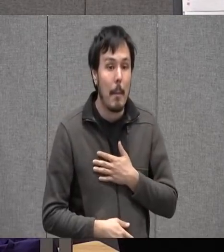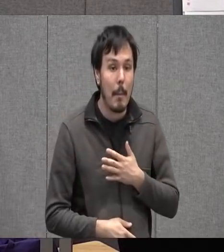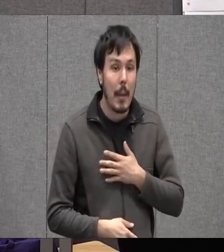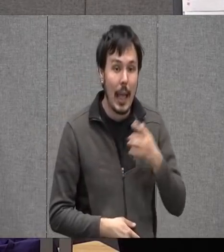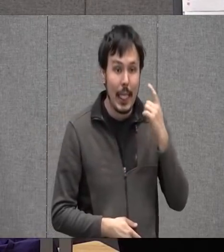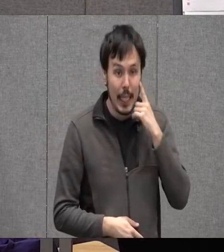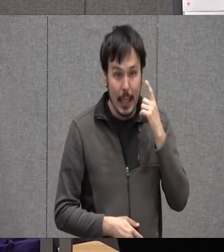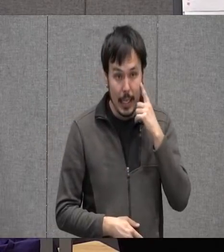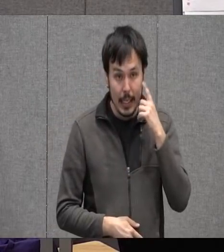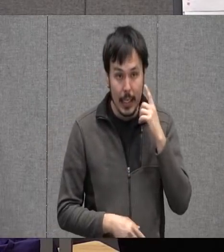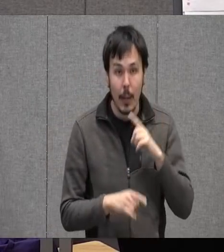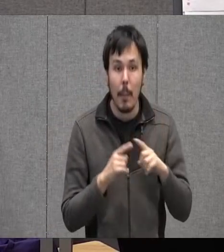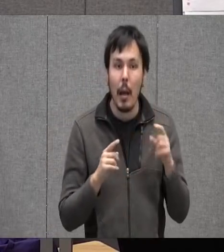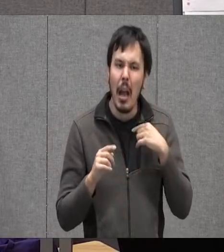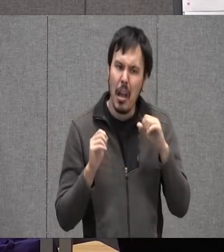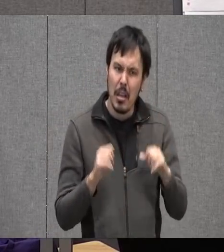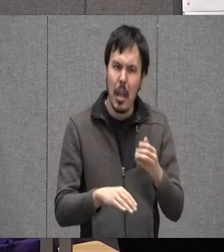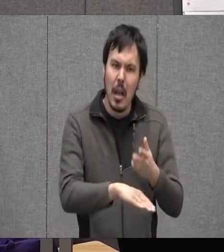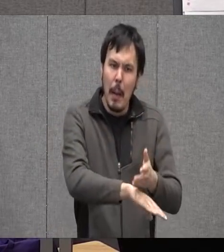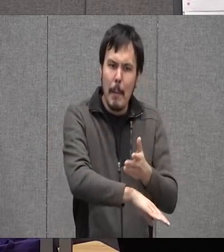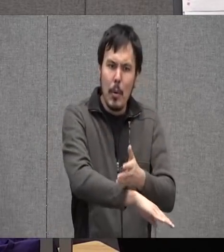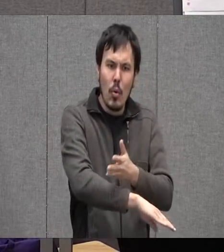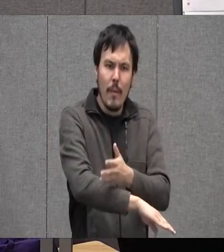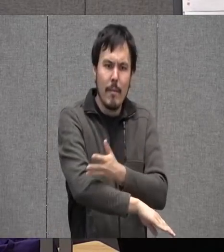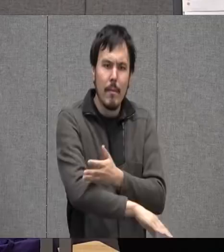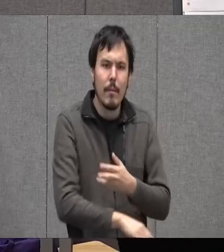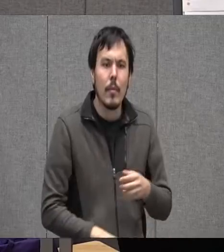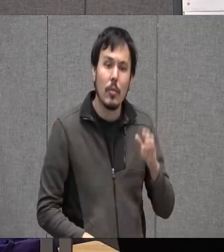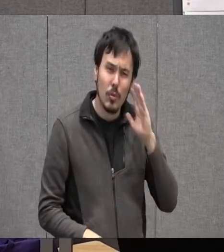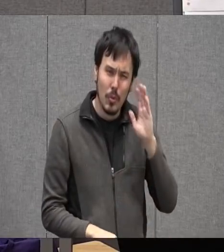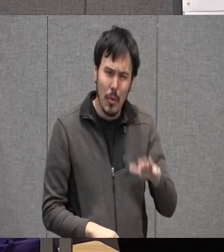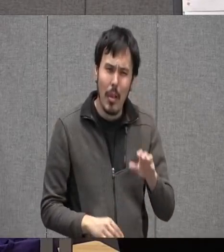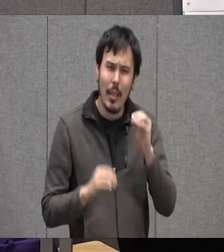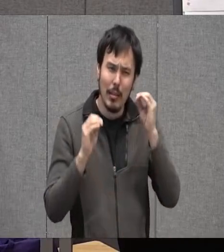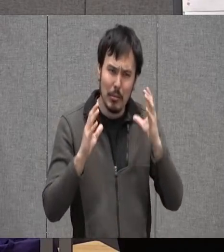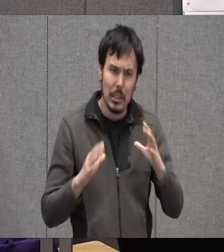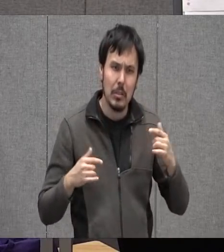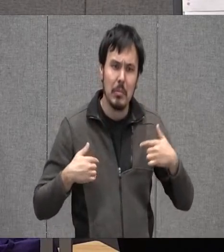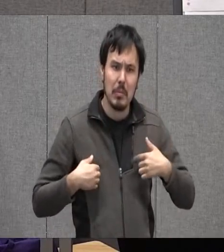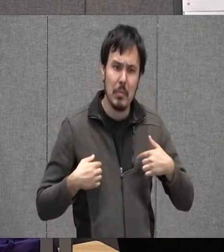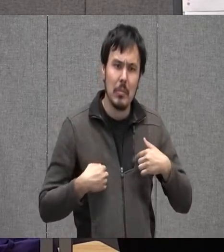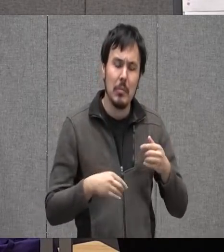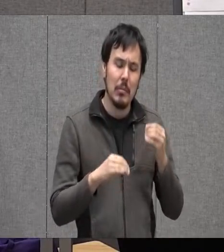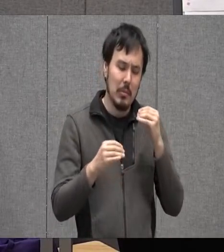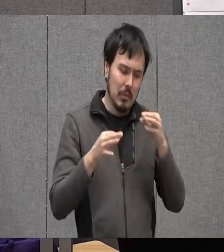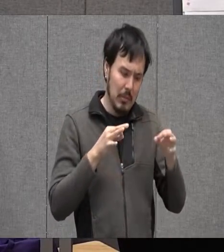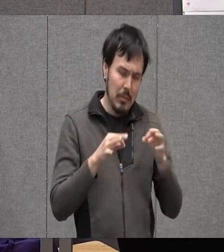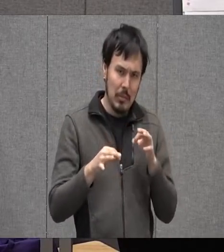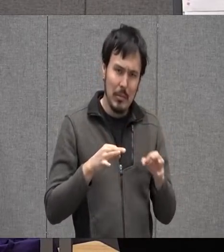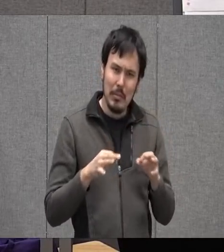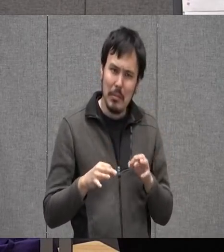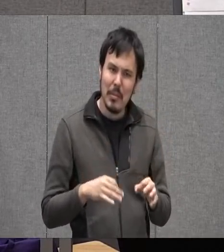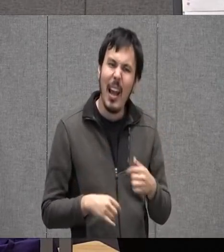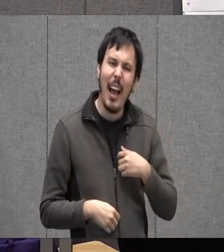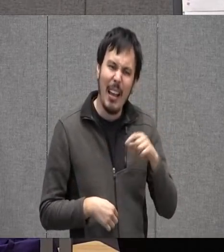So you see that even teachers have things they could work on. My explanation needs a tad bit of work.